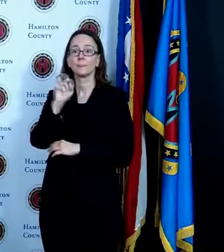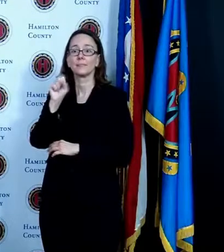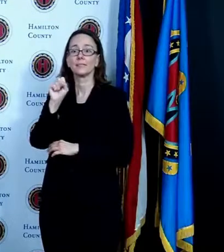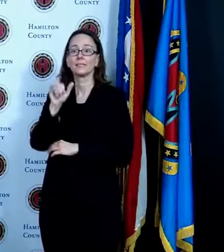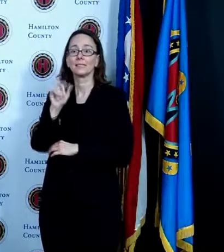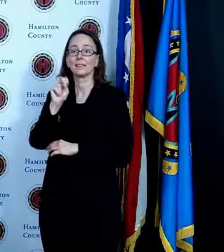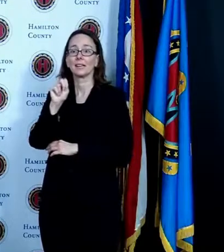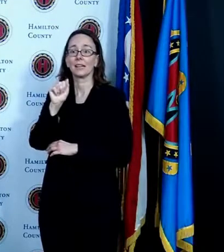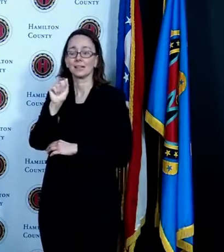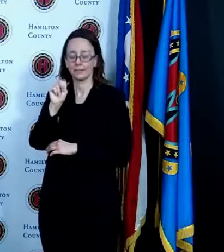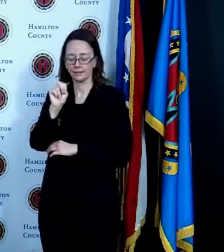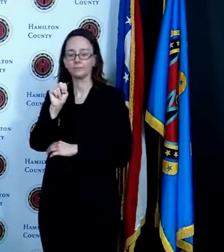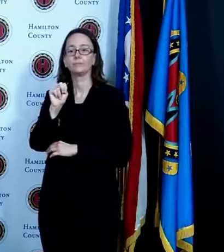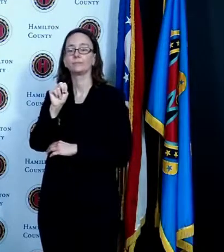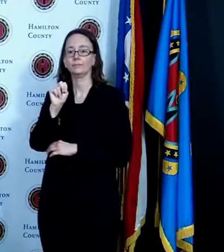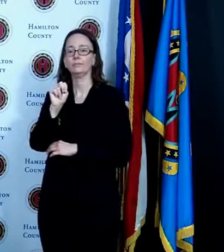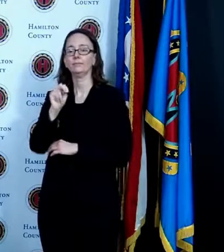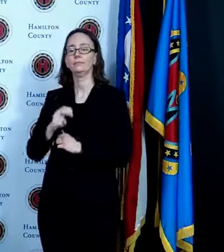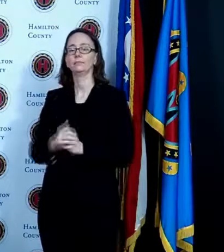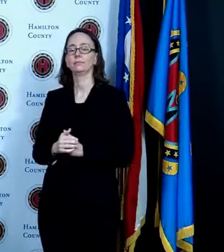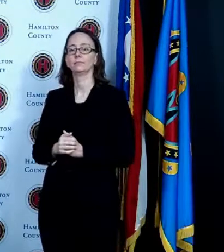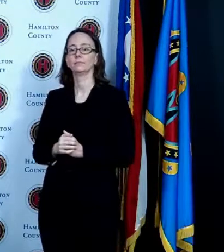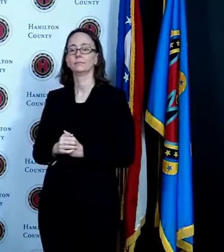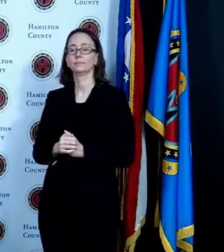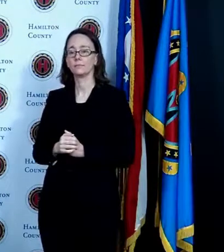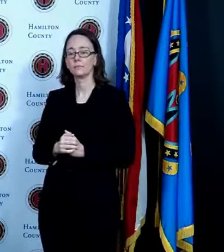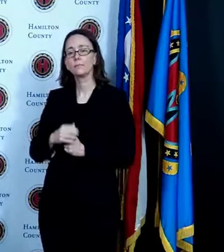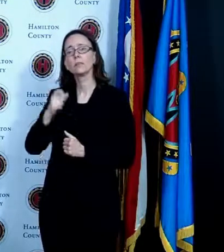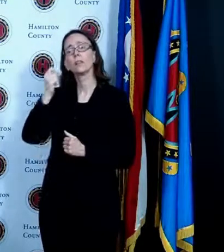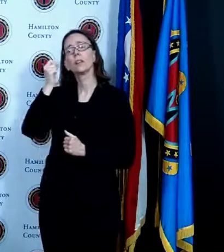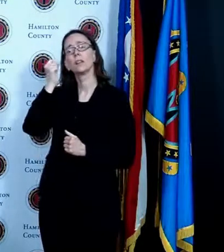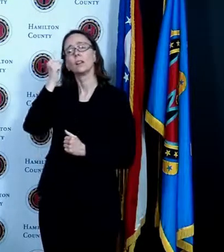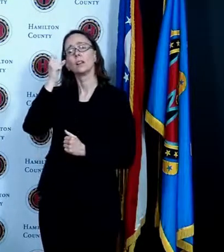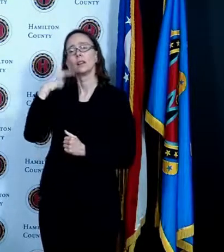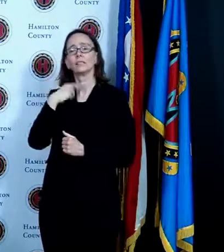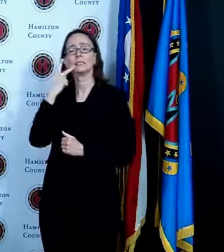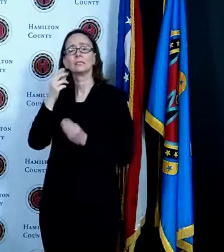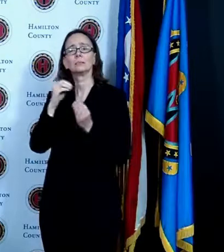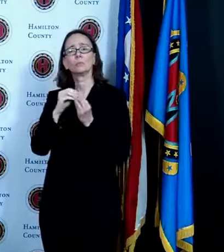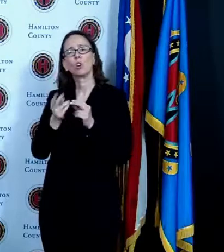least because we are seeing an increase in overdoses a significant increase and